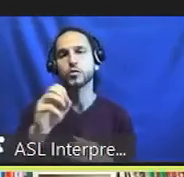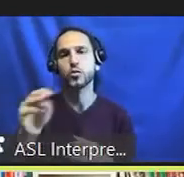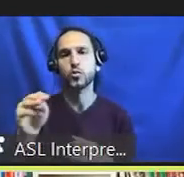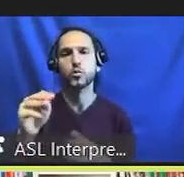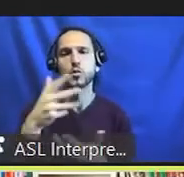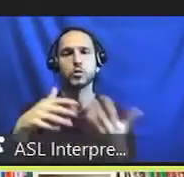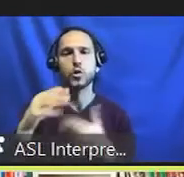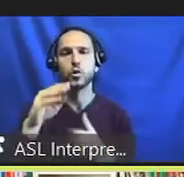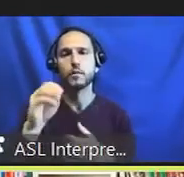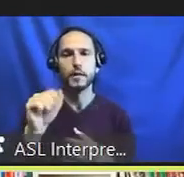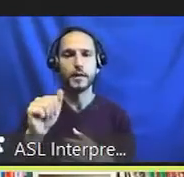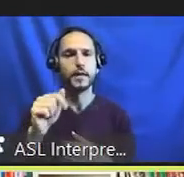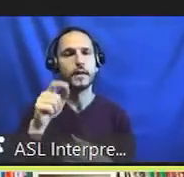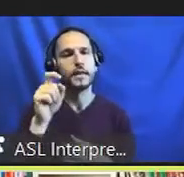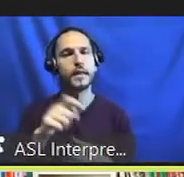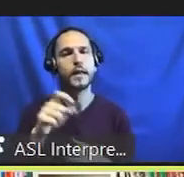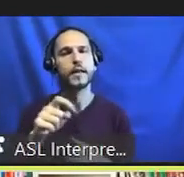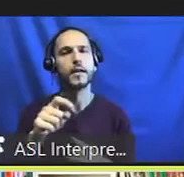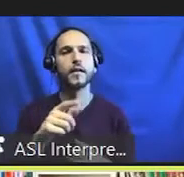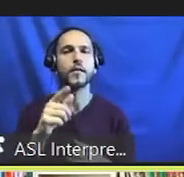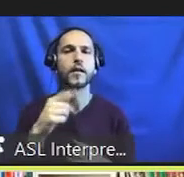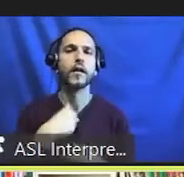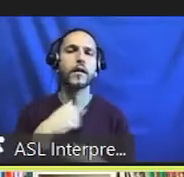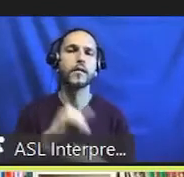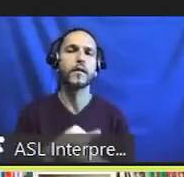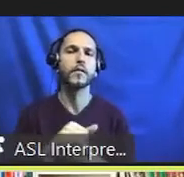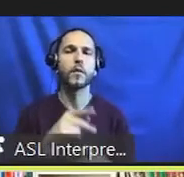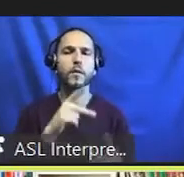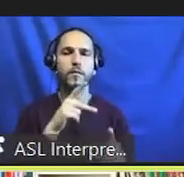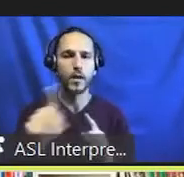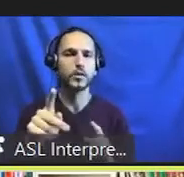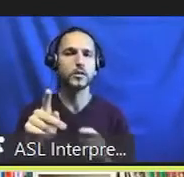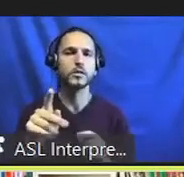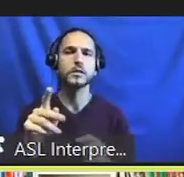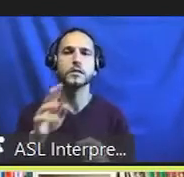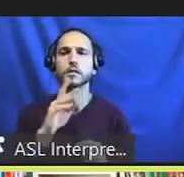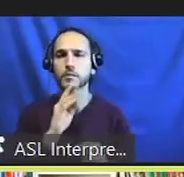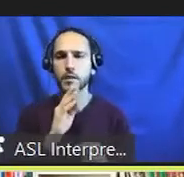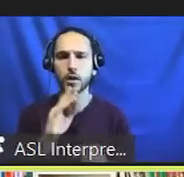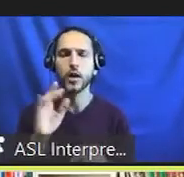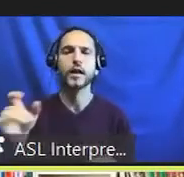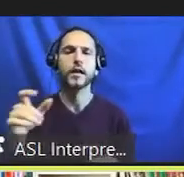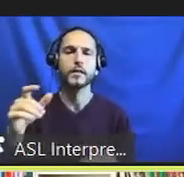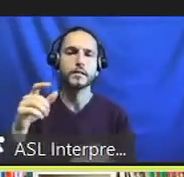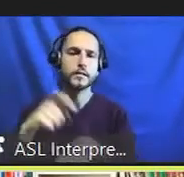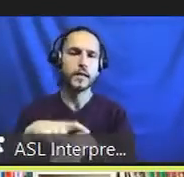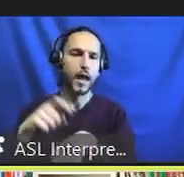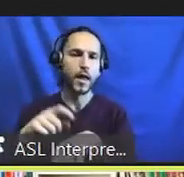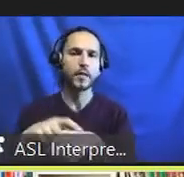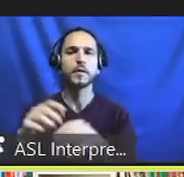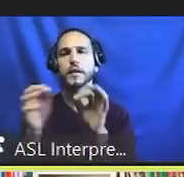you'll need a professional speaker diarization, you'll need the timed-in captions, et cetera.